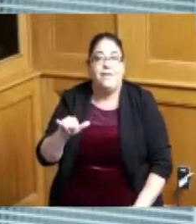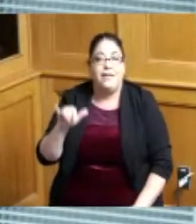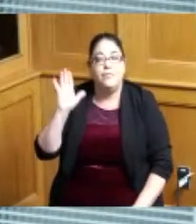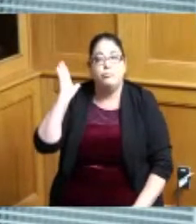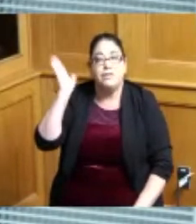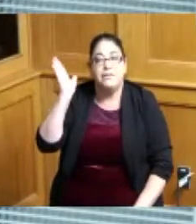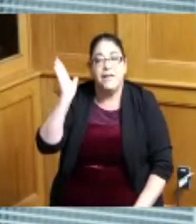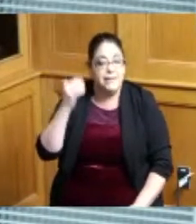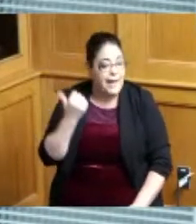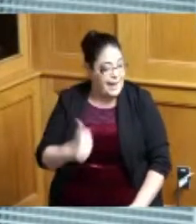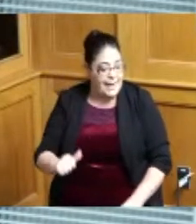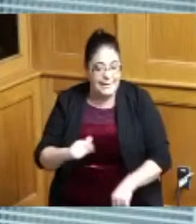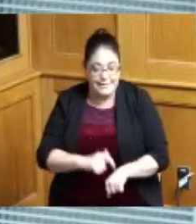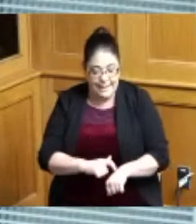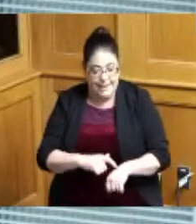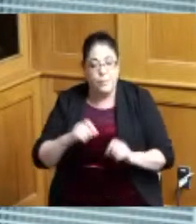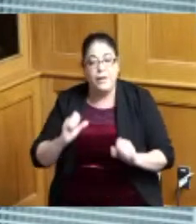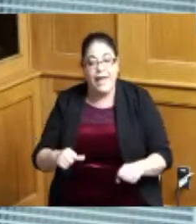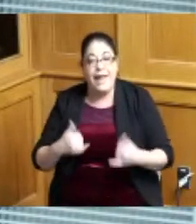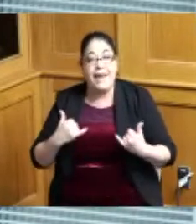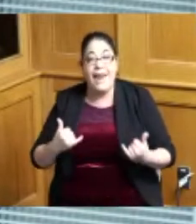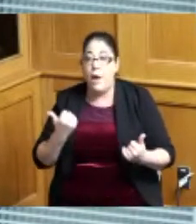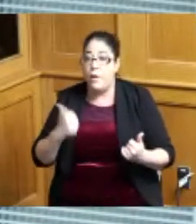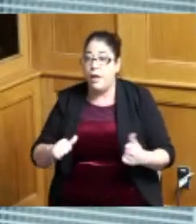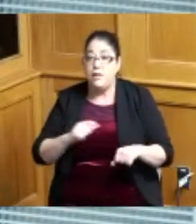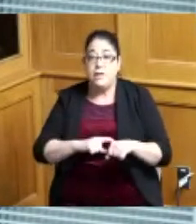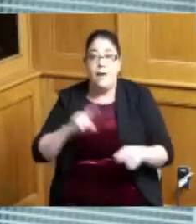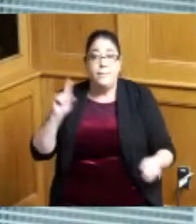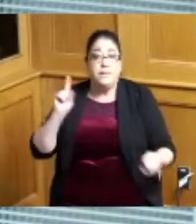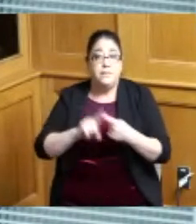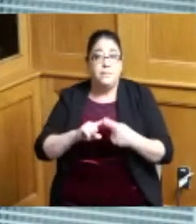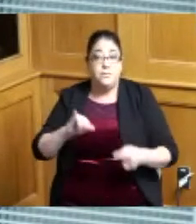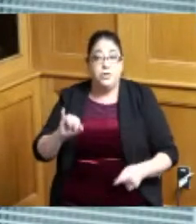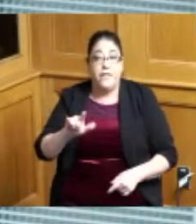forward again up to the the meeting on the 28th just in advance of that meeting on the